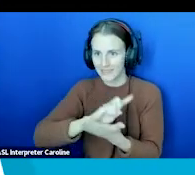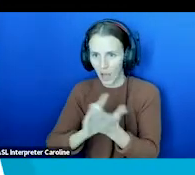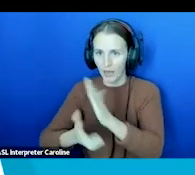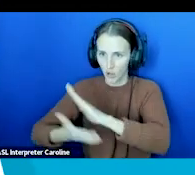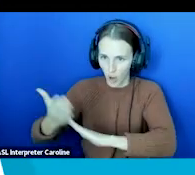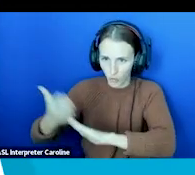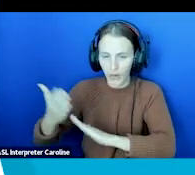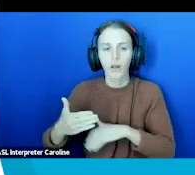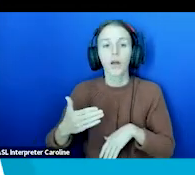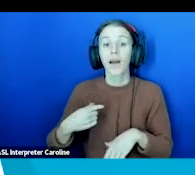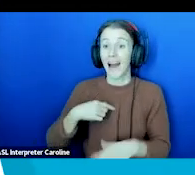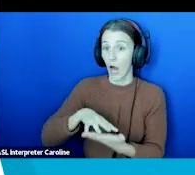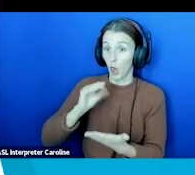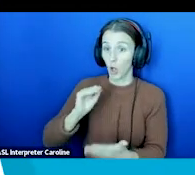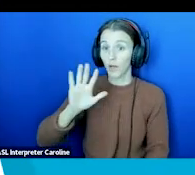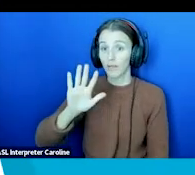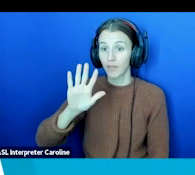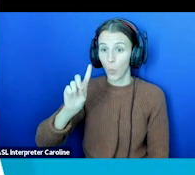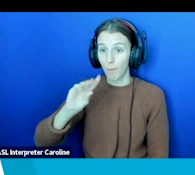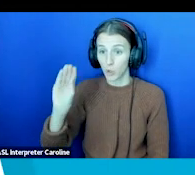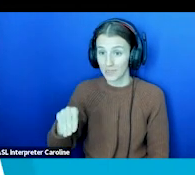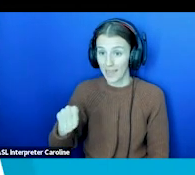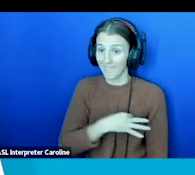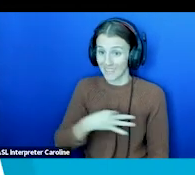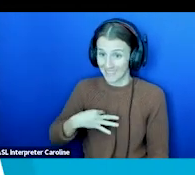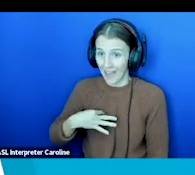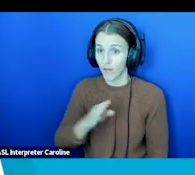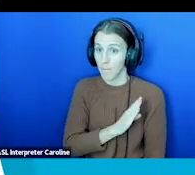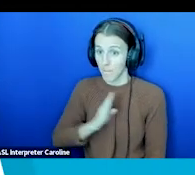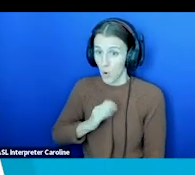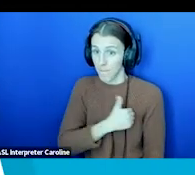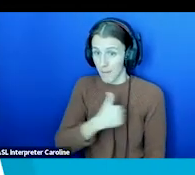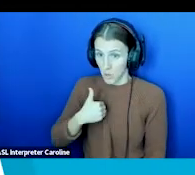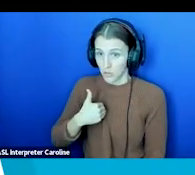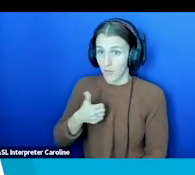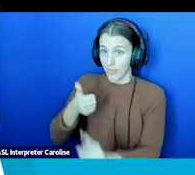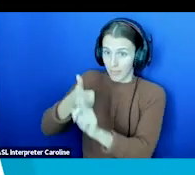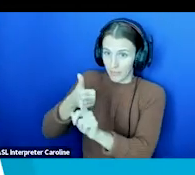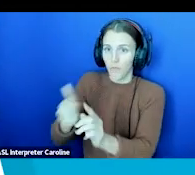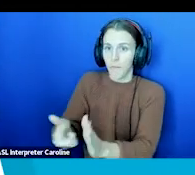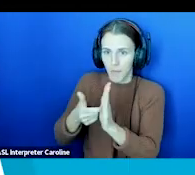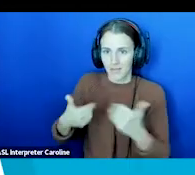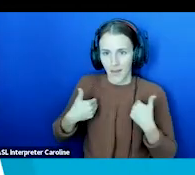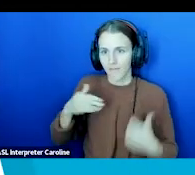DESIGNED BY AND OPERATED BY INDIVIDUALS WITH DIABILITIES. 51 PERCENT OF THE